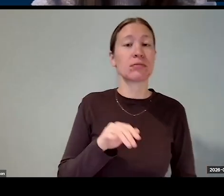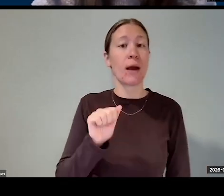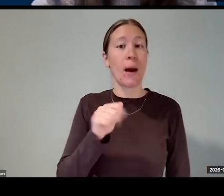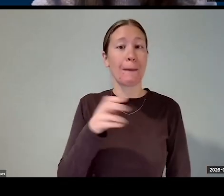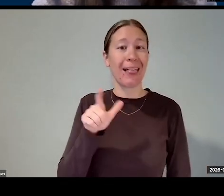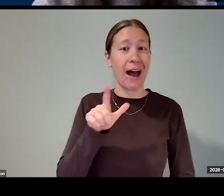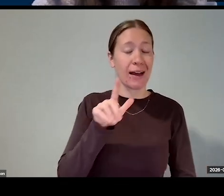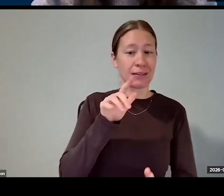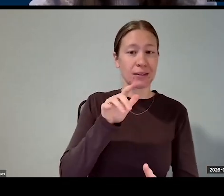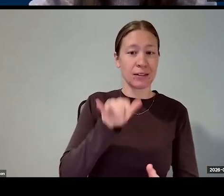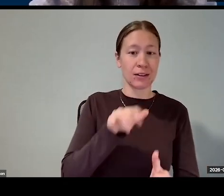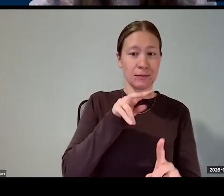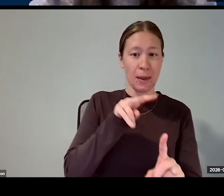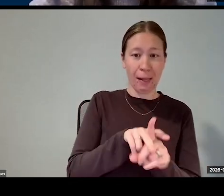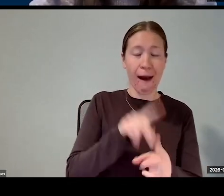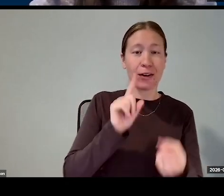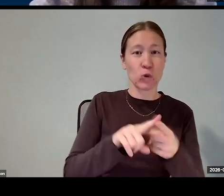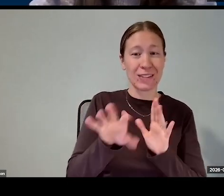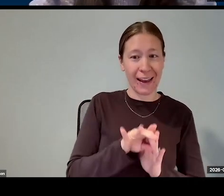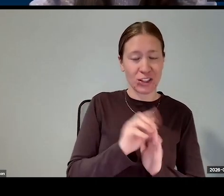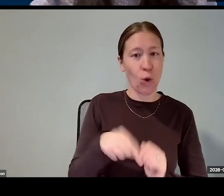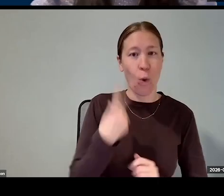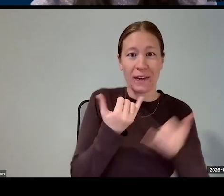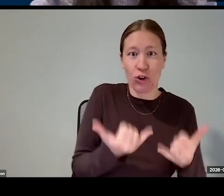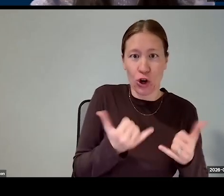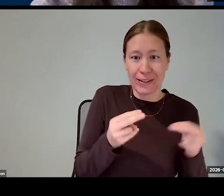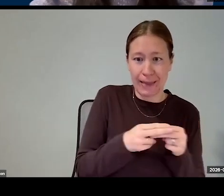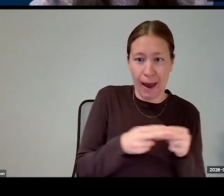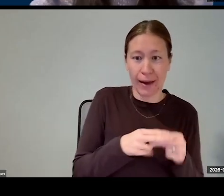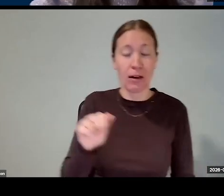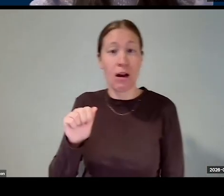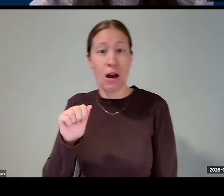to my current slide. If hit apply, it will do it to all of the decks.